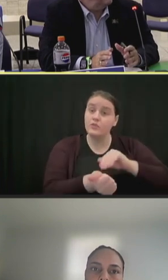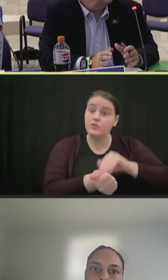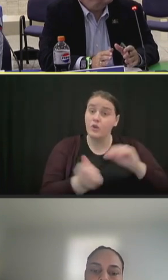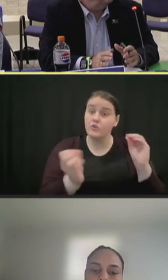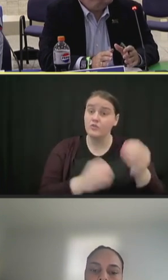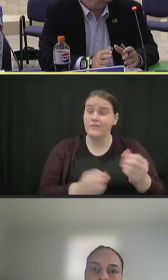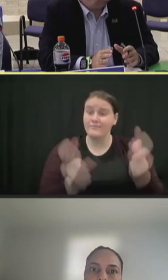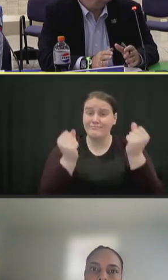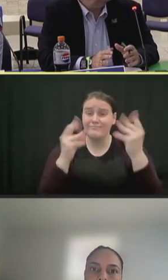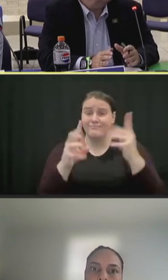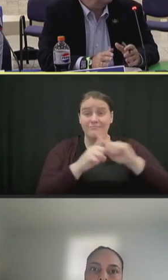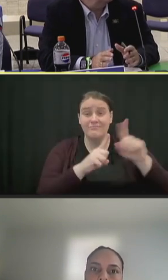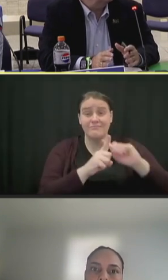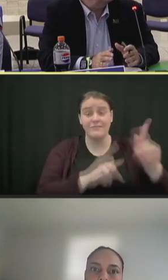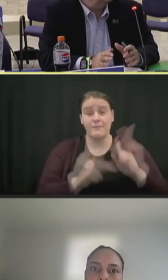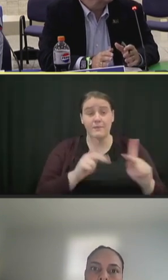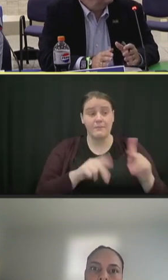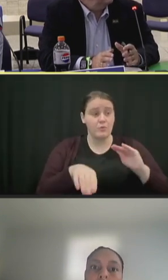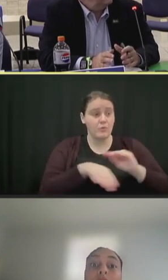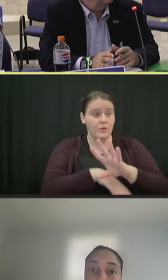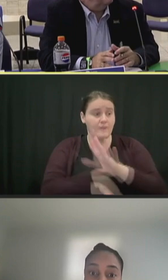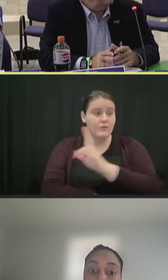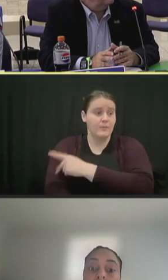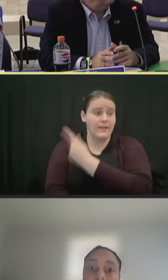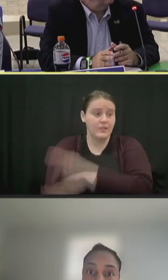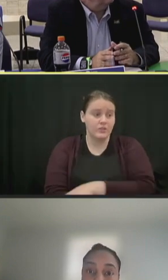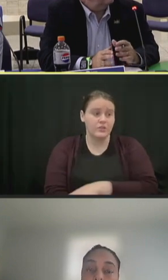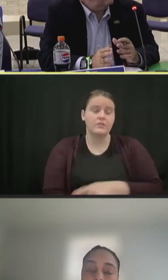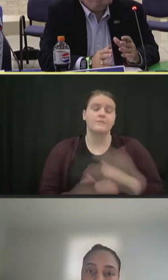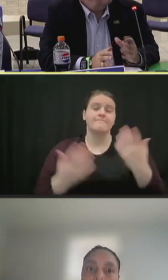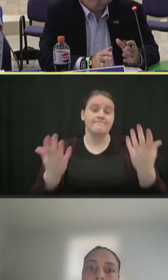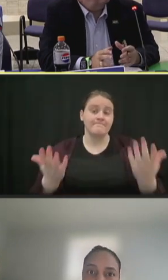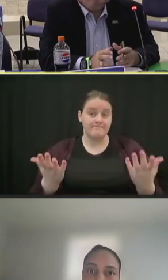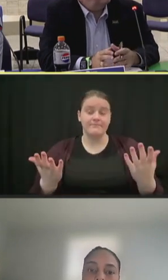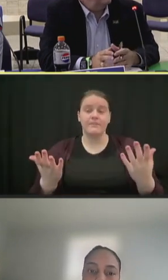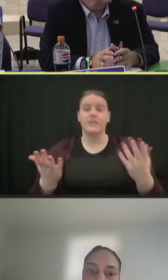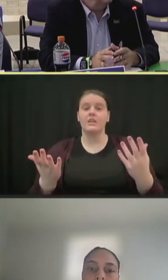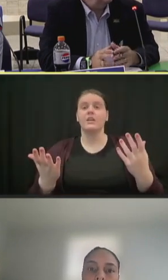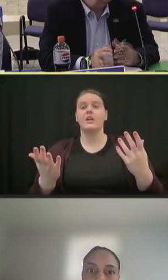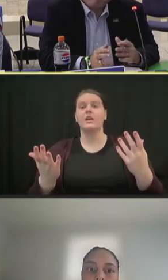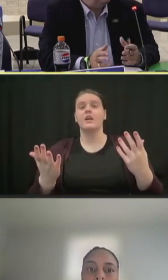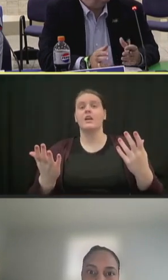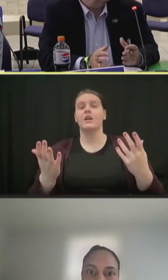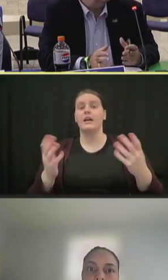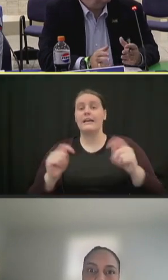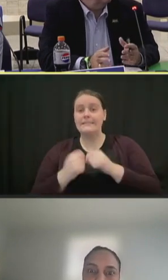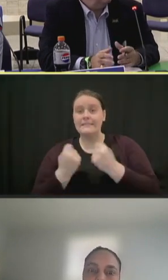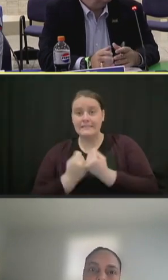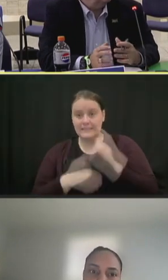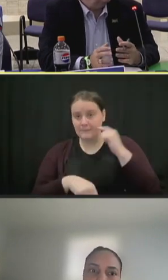who really influence the patient. And I think you know coming through with a team-based message,